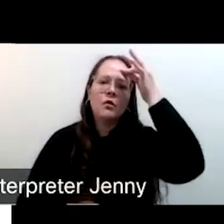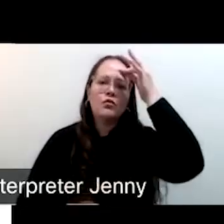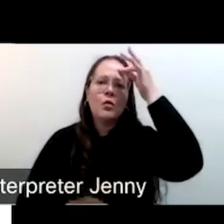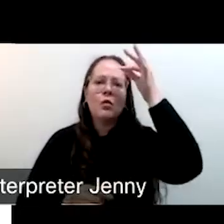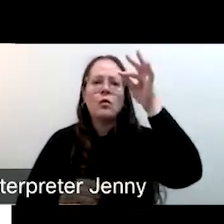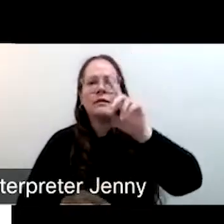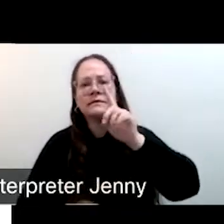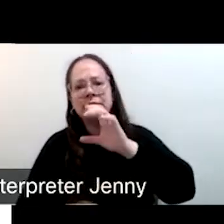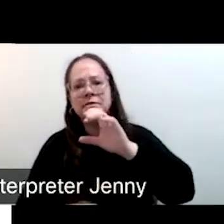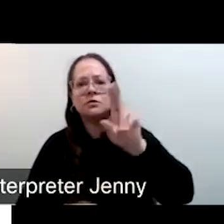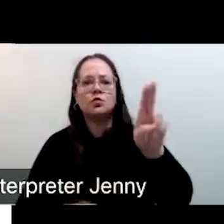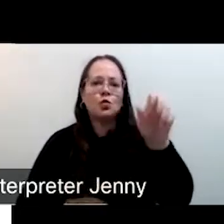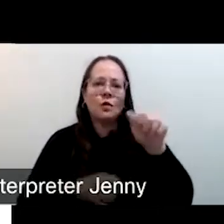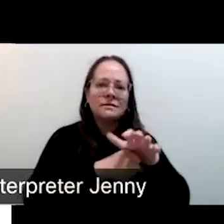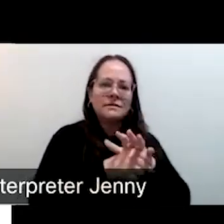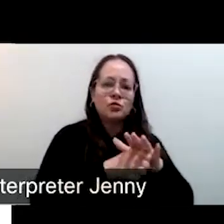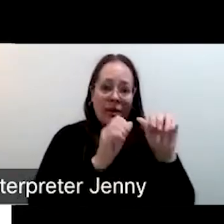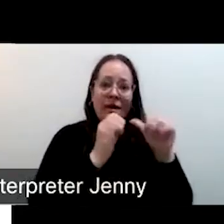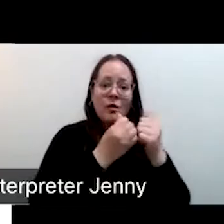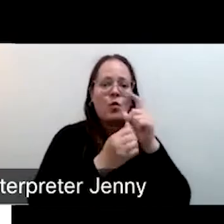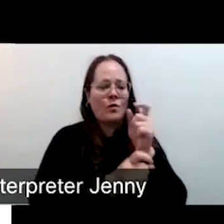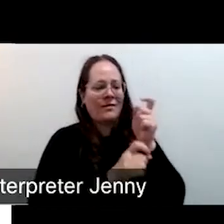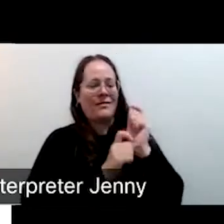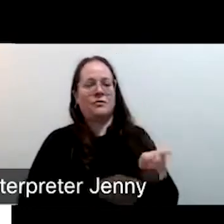agency that issues or provides disability benefits.